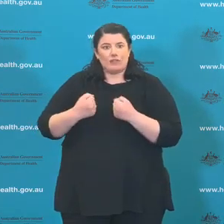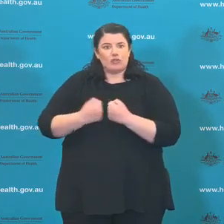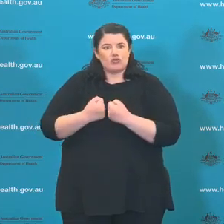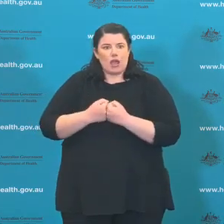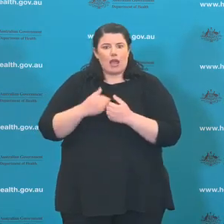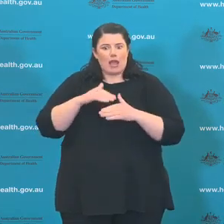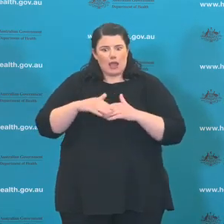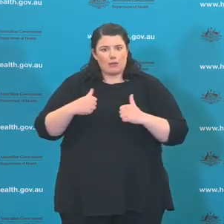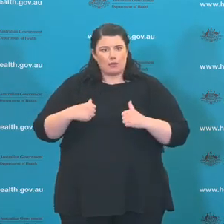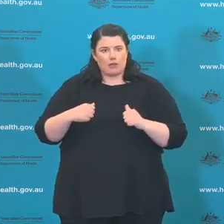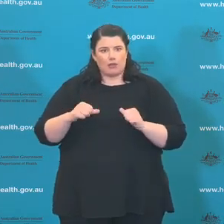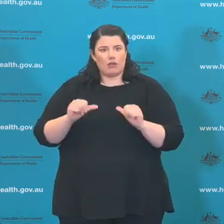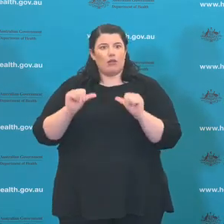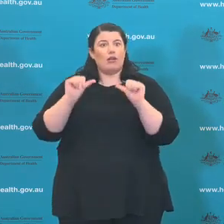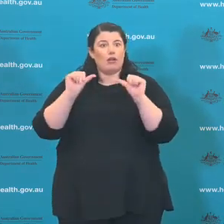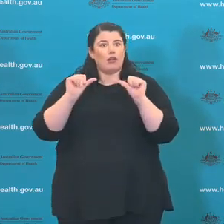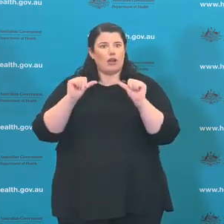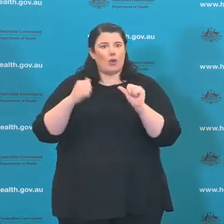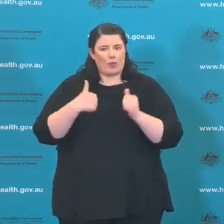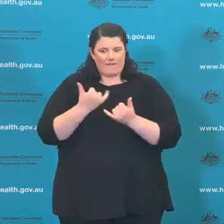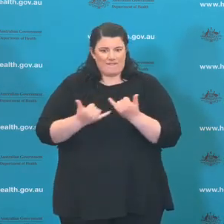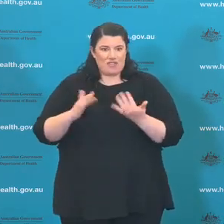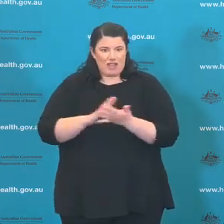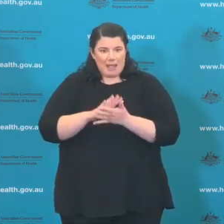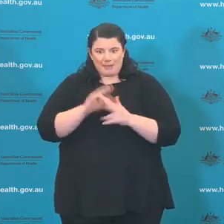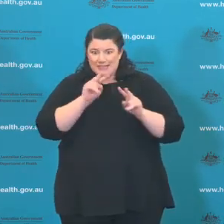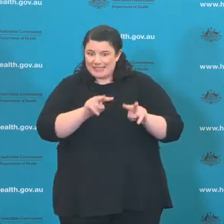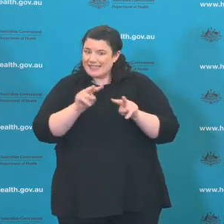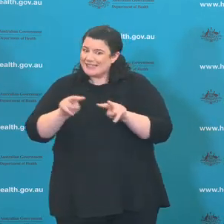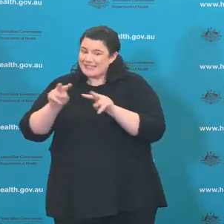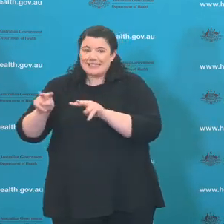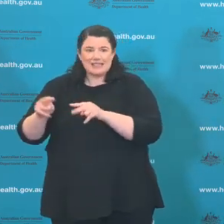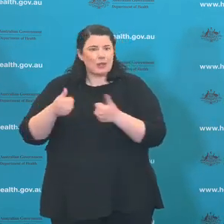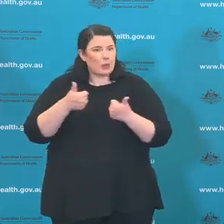pleased to see this report but obviously these reports are currently media